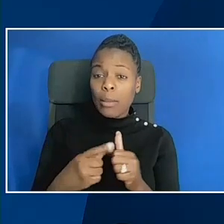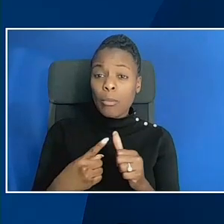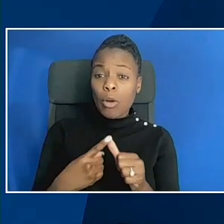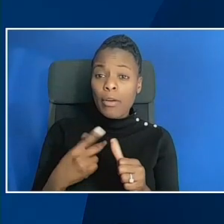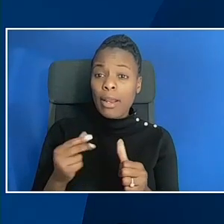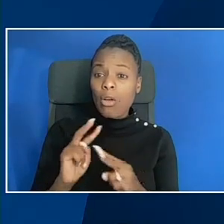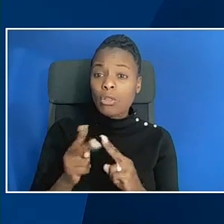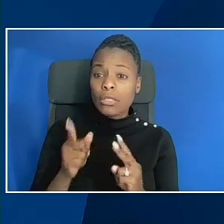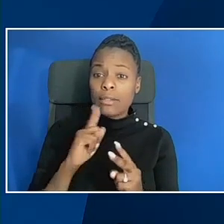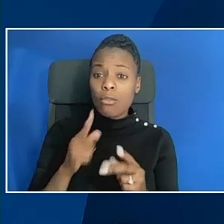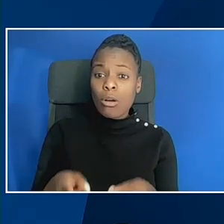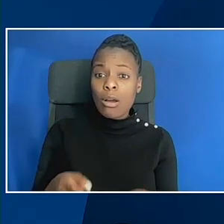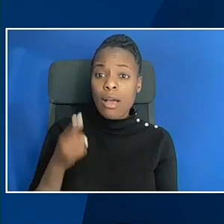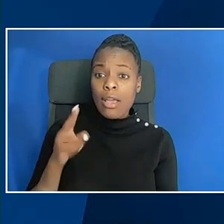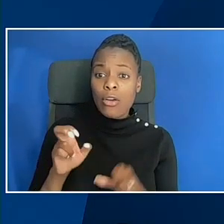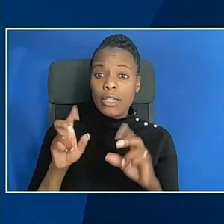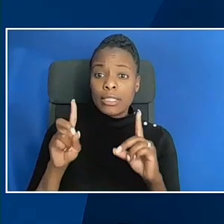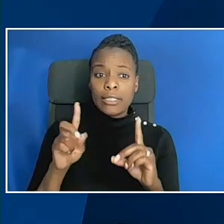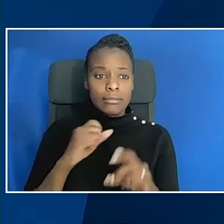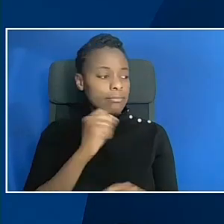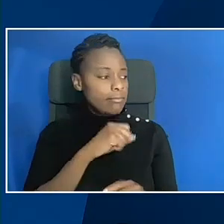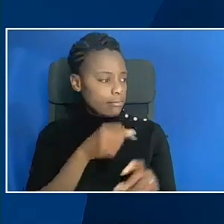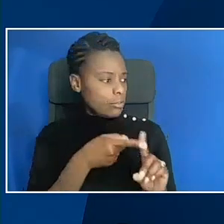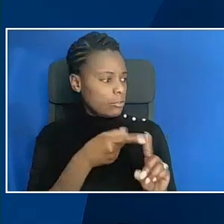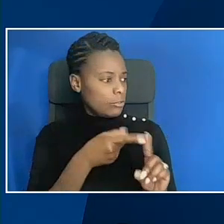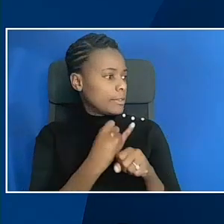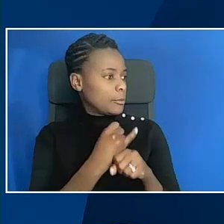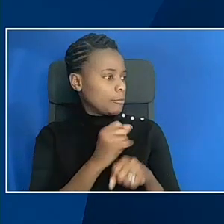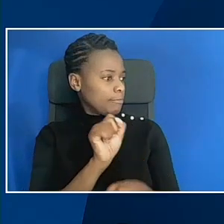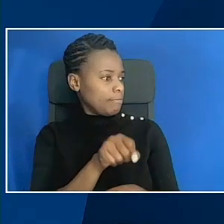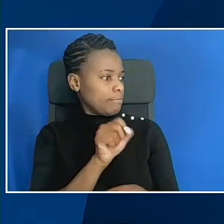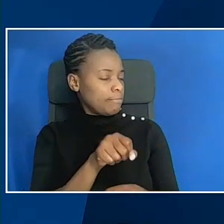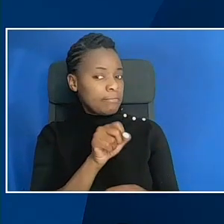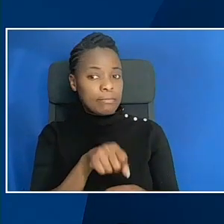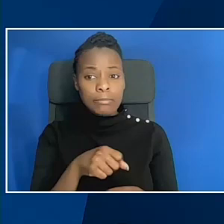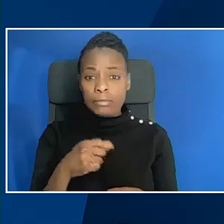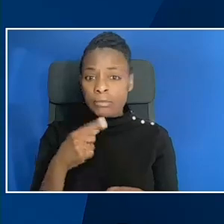Yeah. From institutions. Yes. Okay. Can you give me those names?